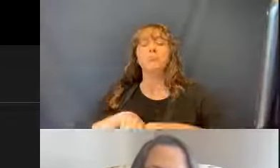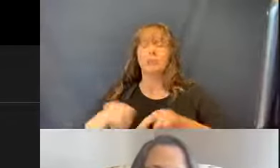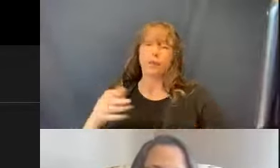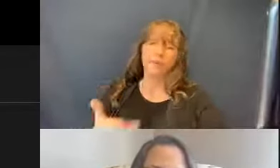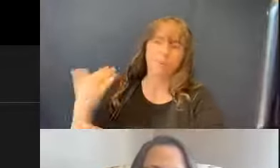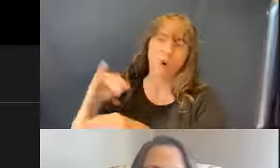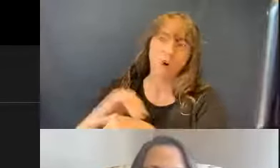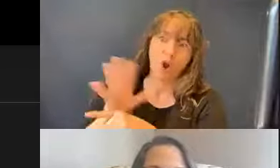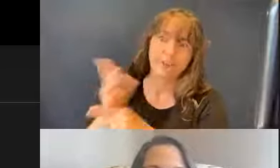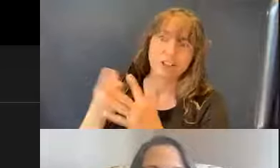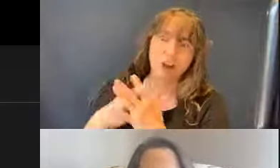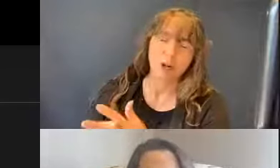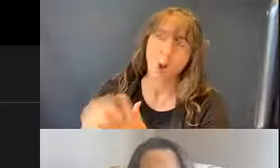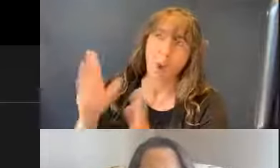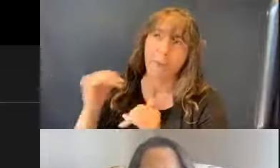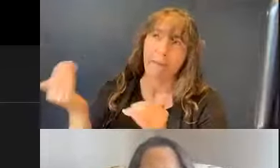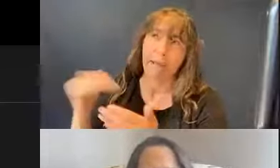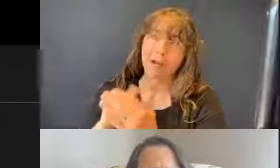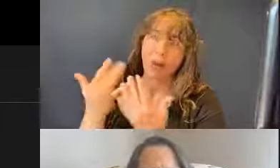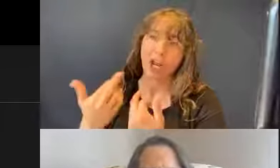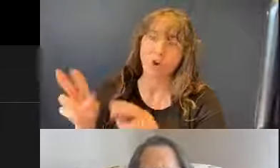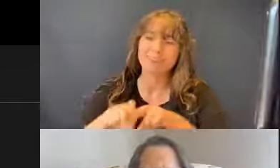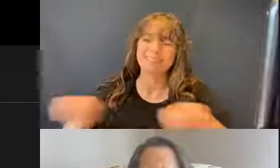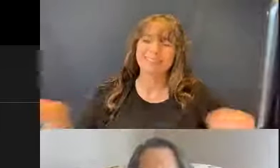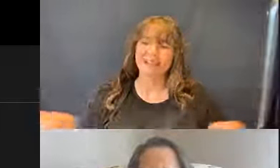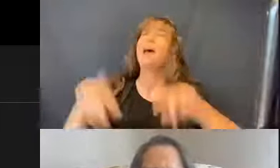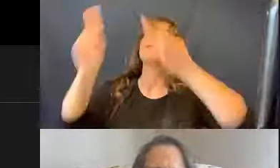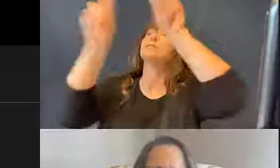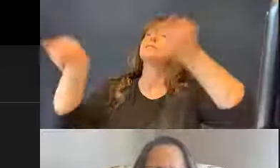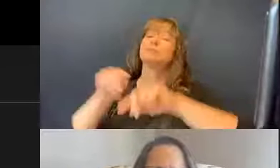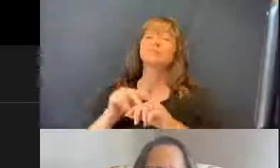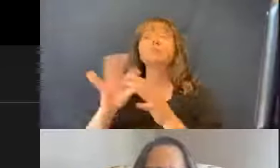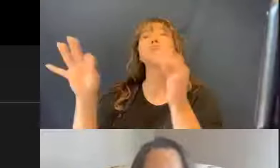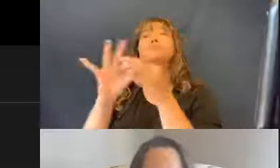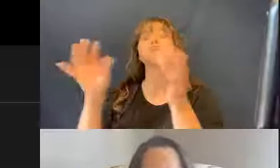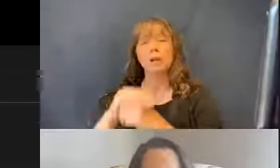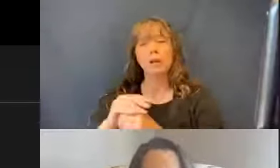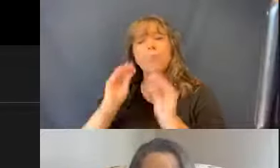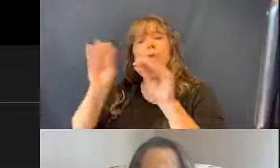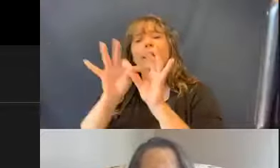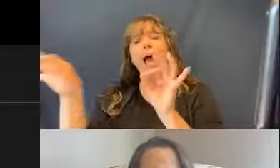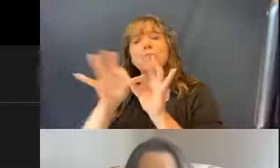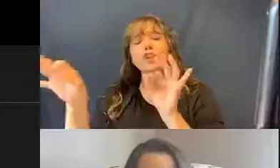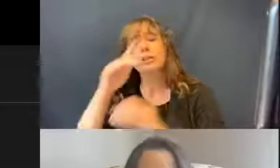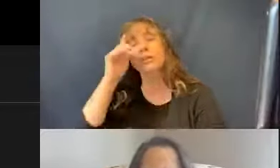soon again, caption them. If you have staff that have challenge with hearing, caption